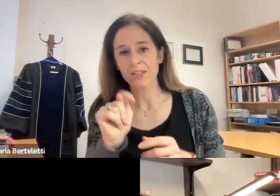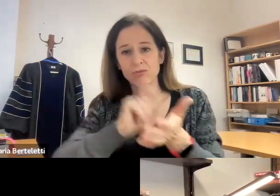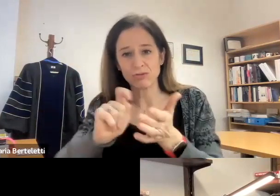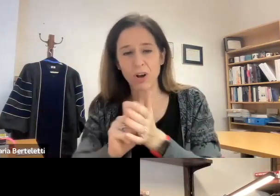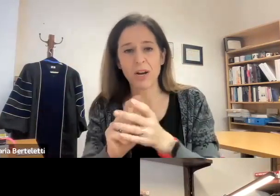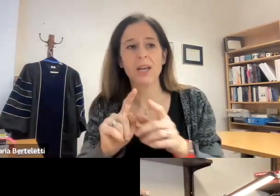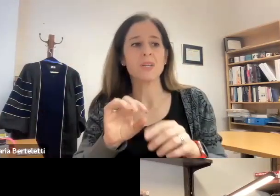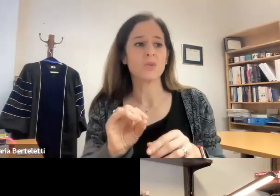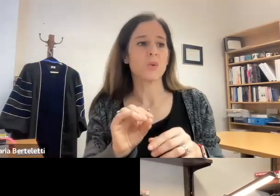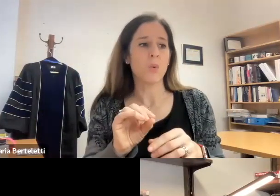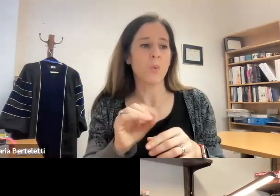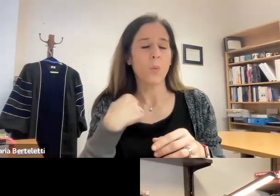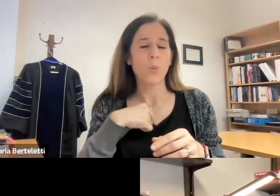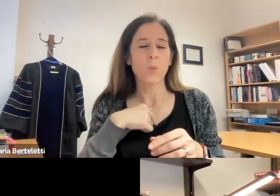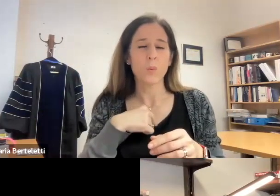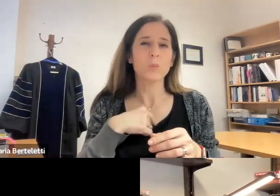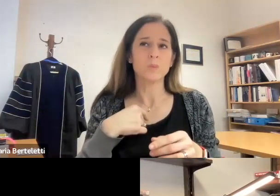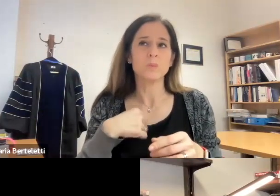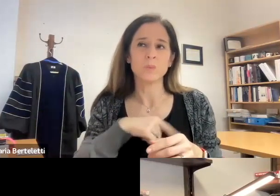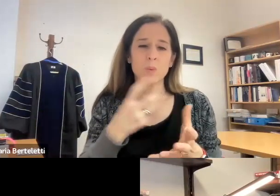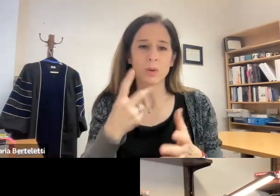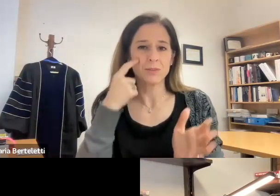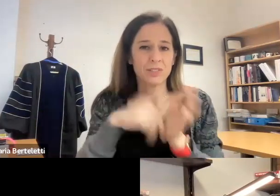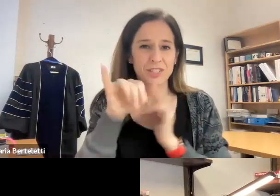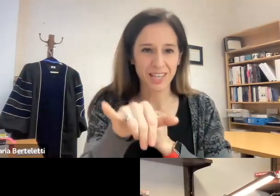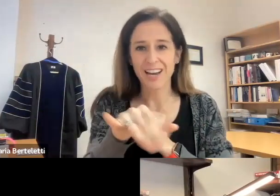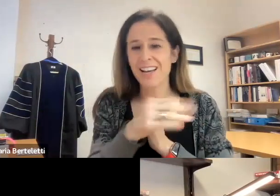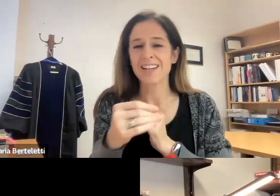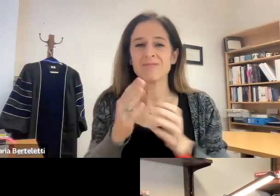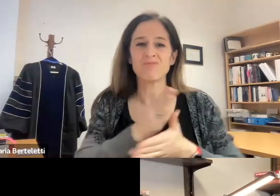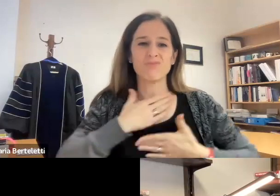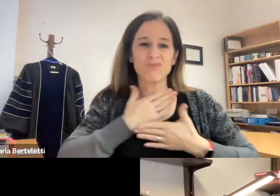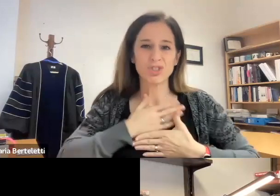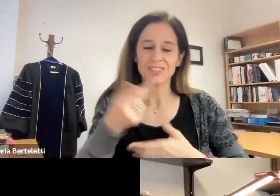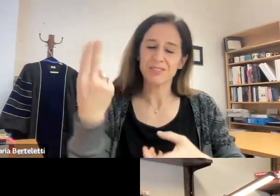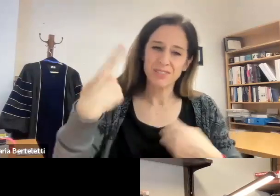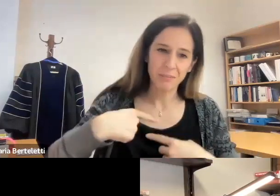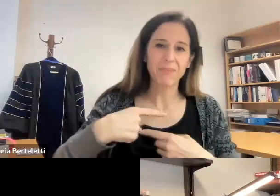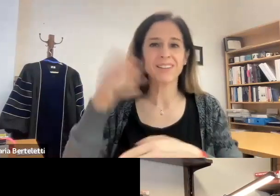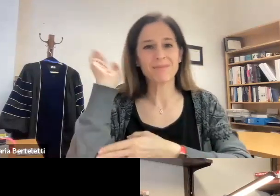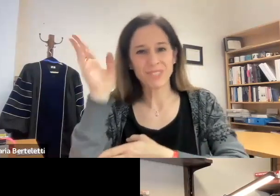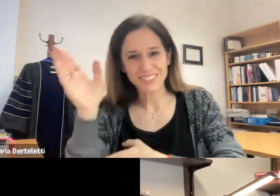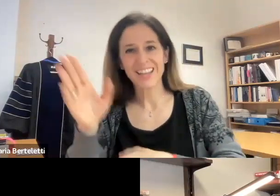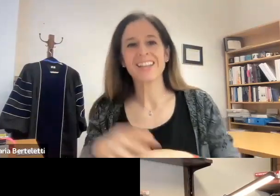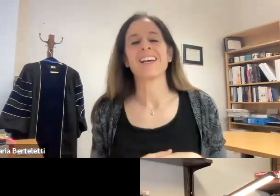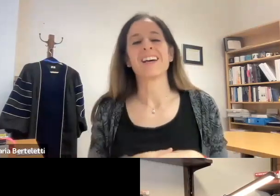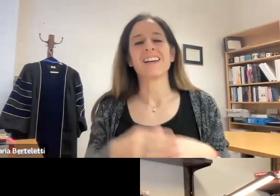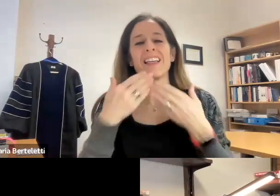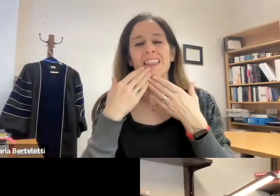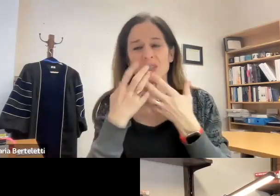thinking about standards of work not only being grant writing or publication, but to acknowledge that there are